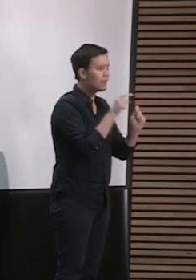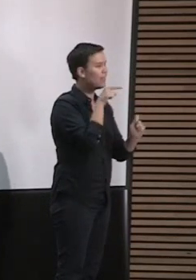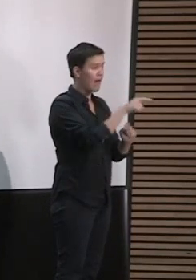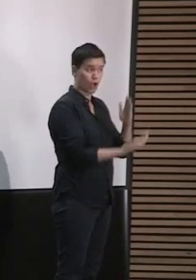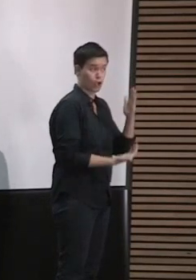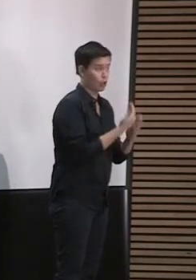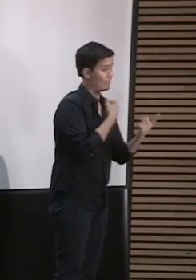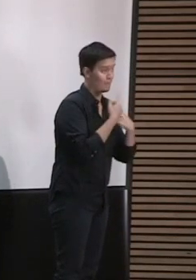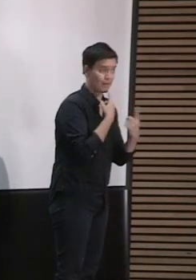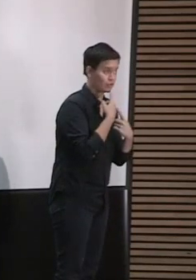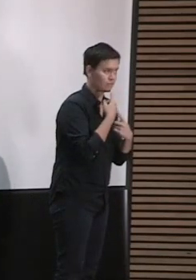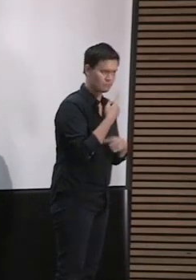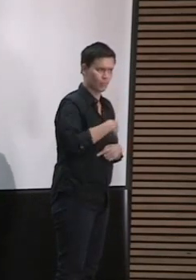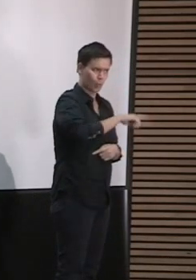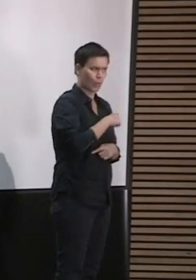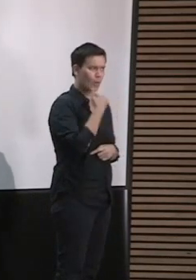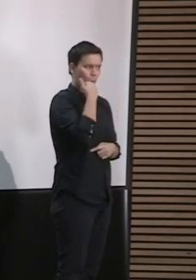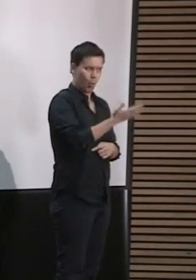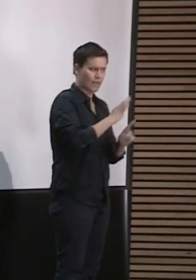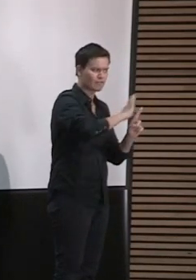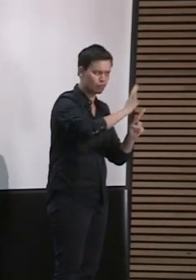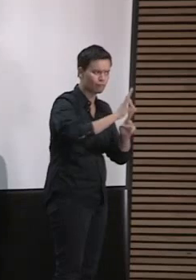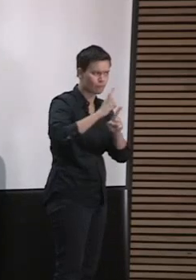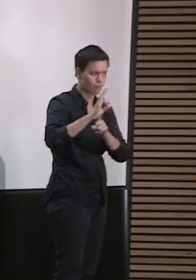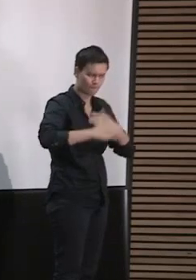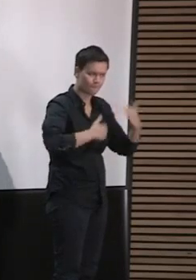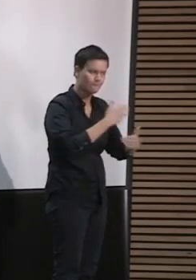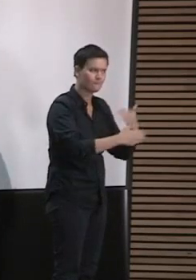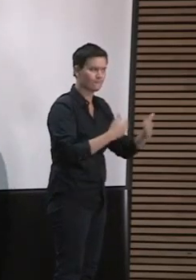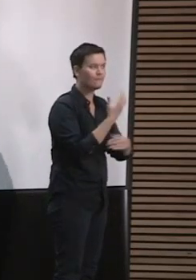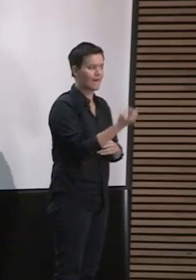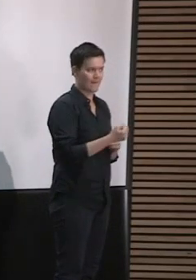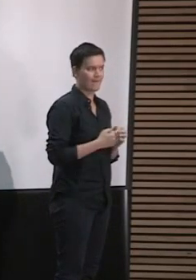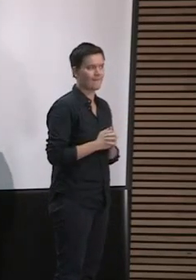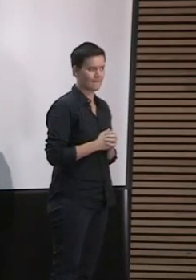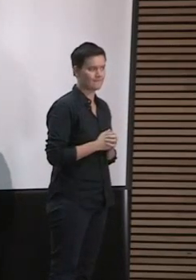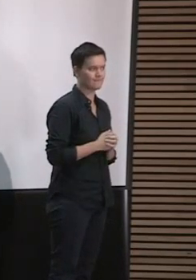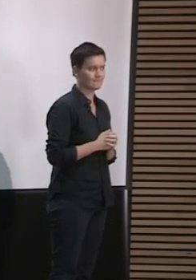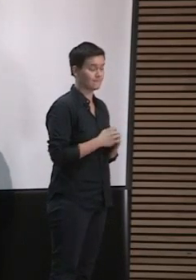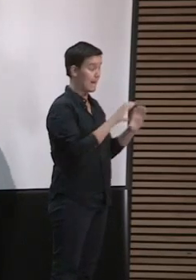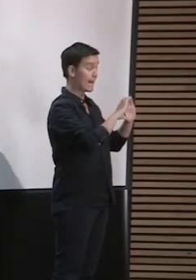improving with our COVID response, as we have done all